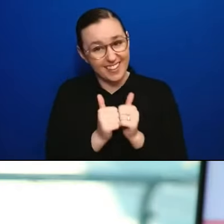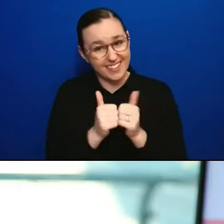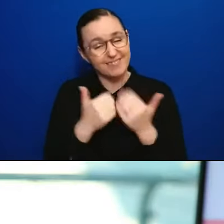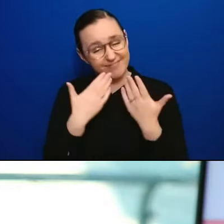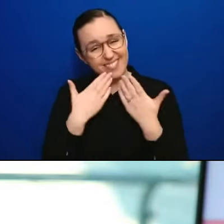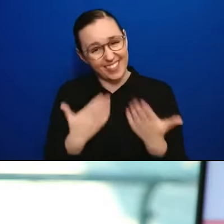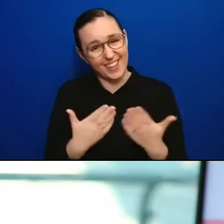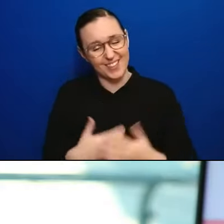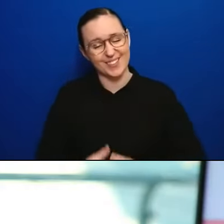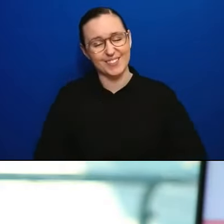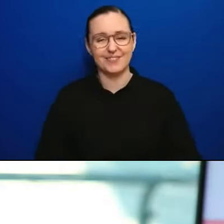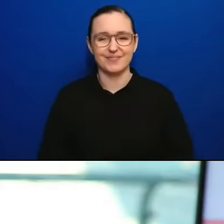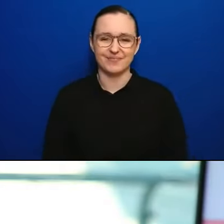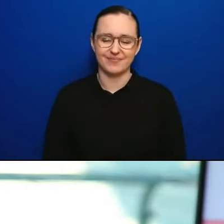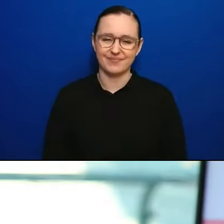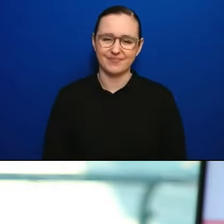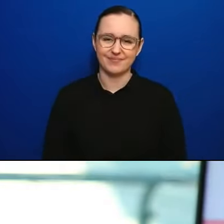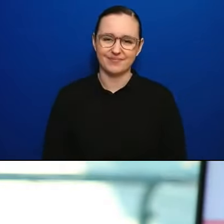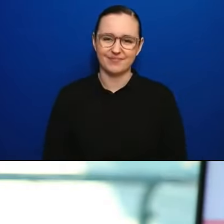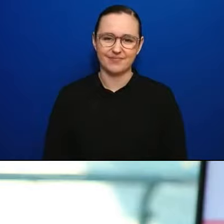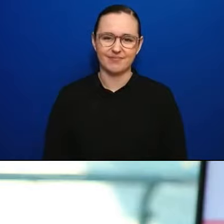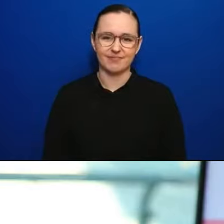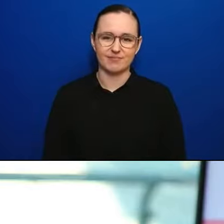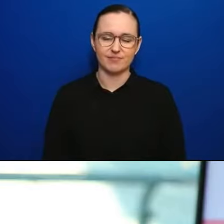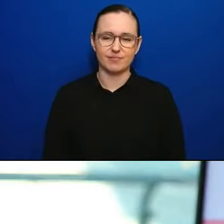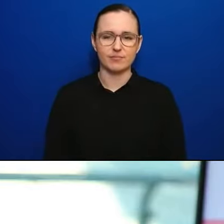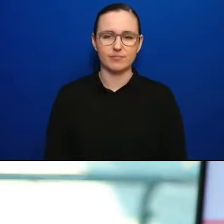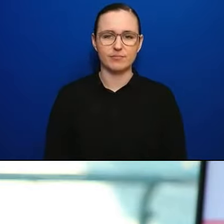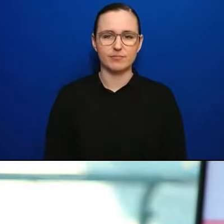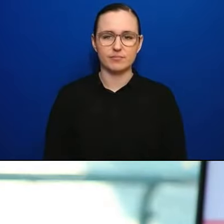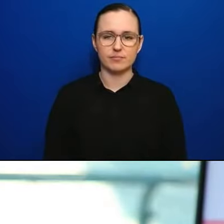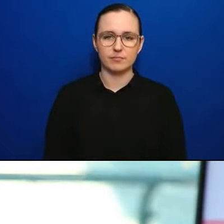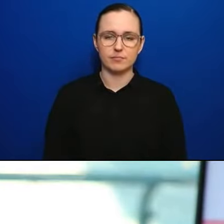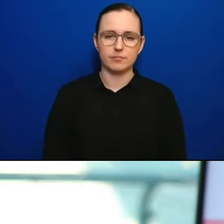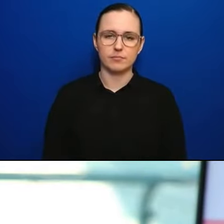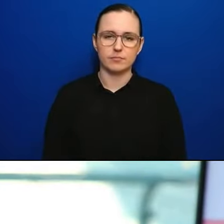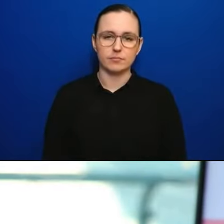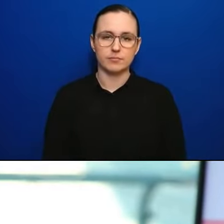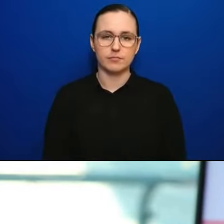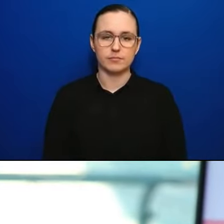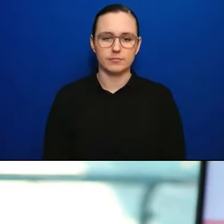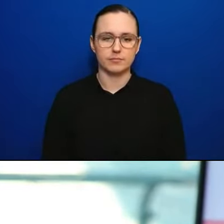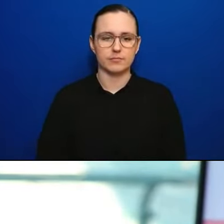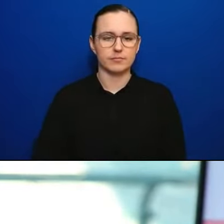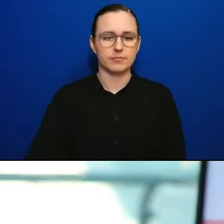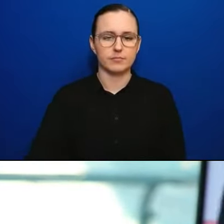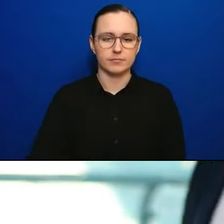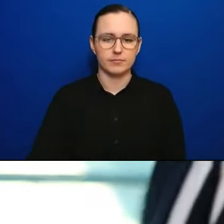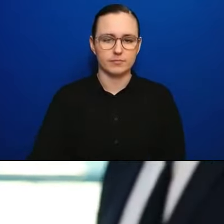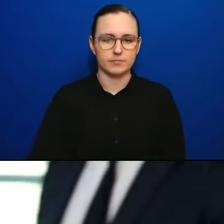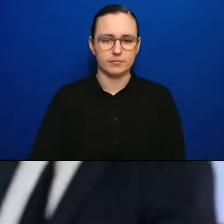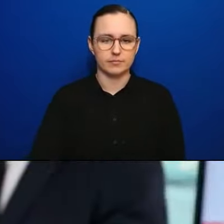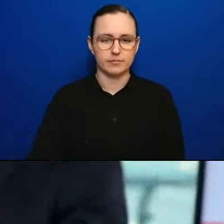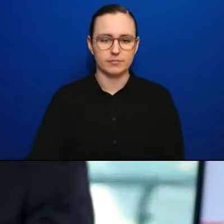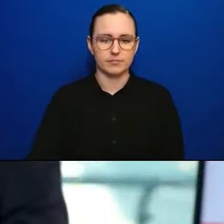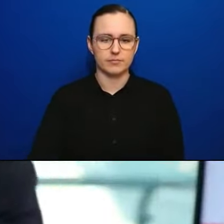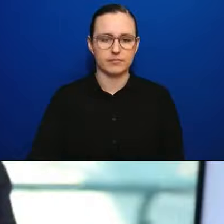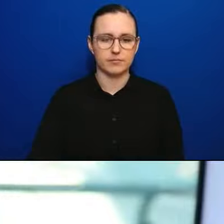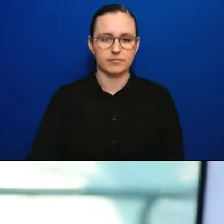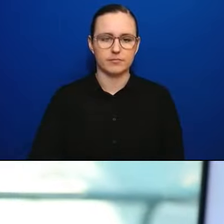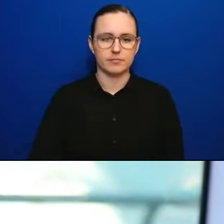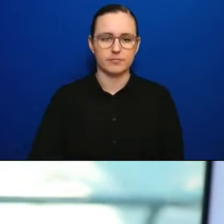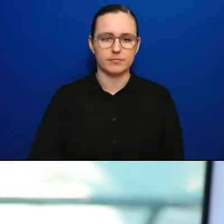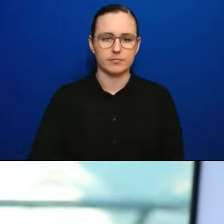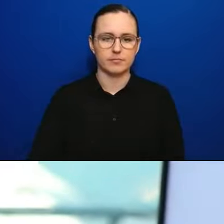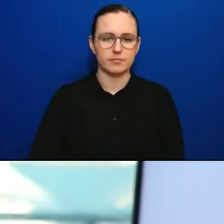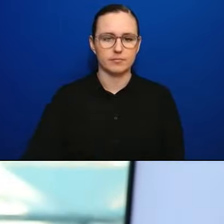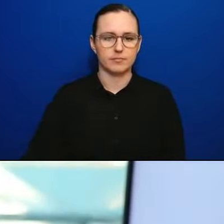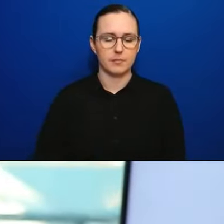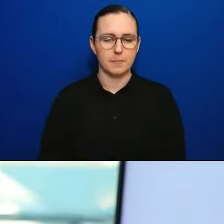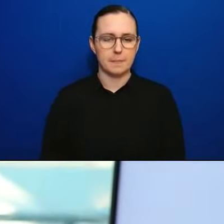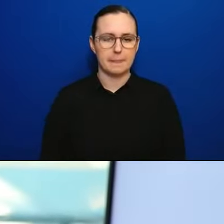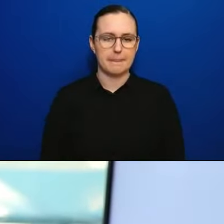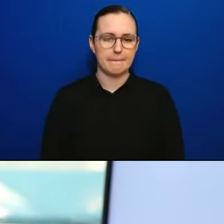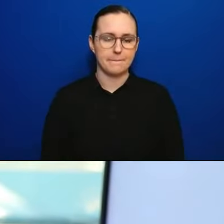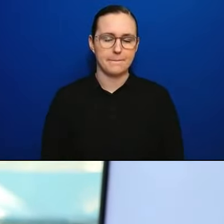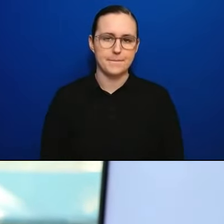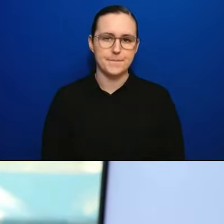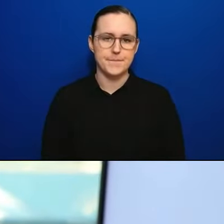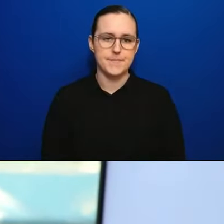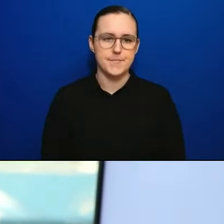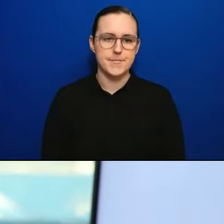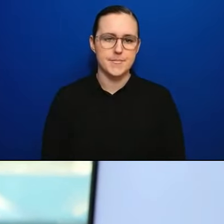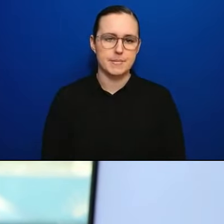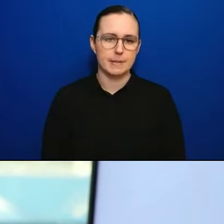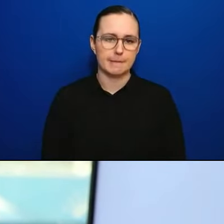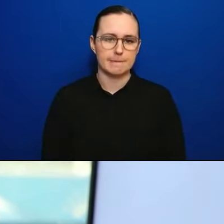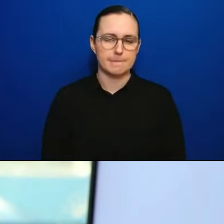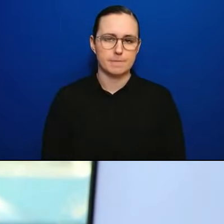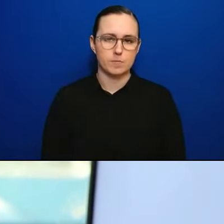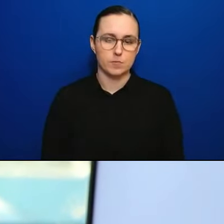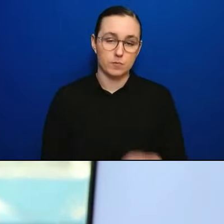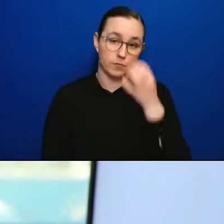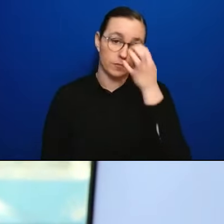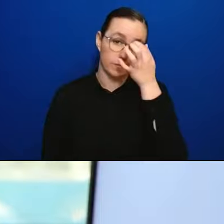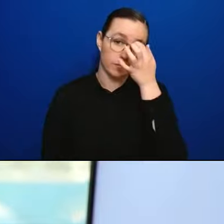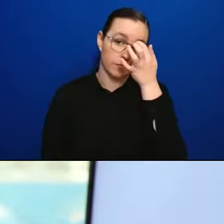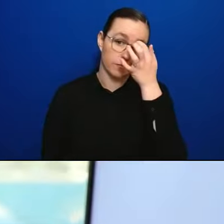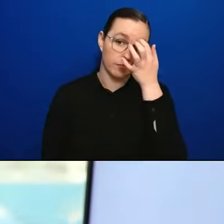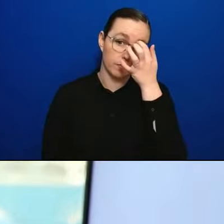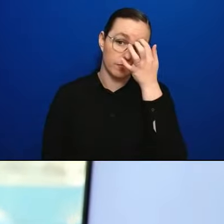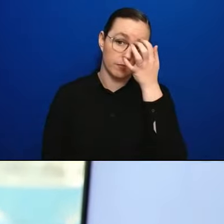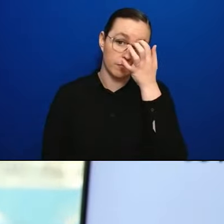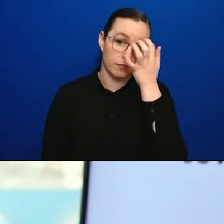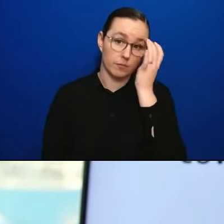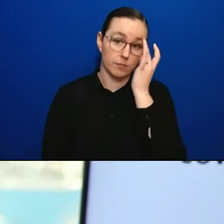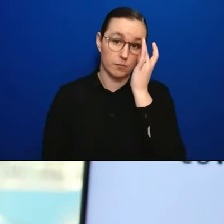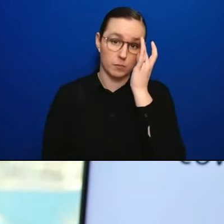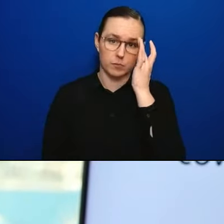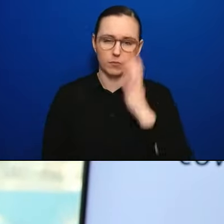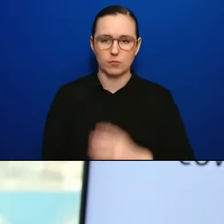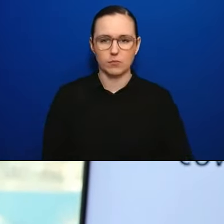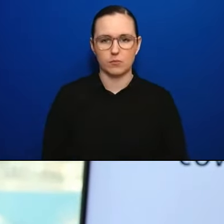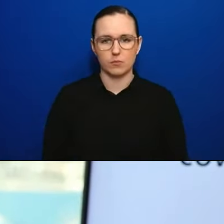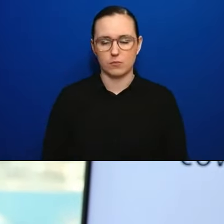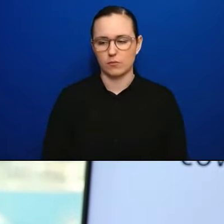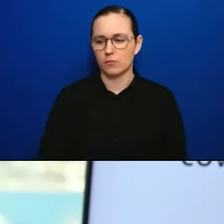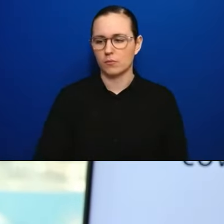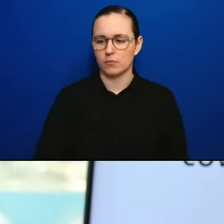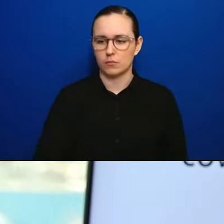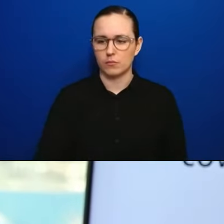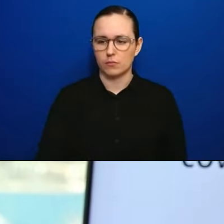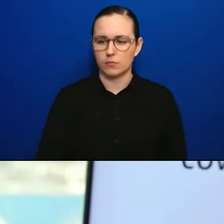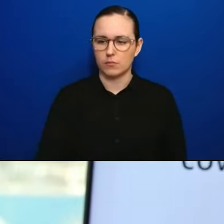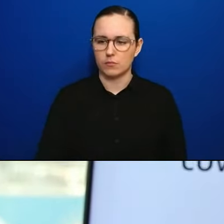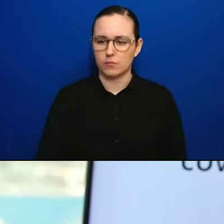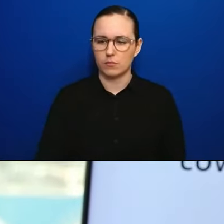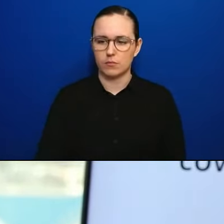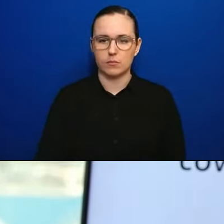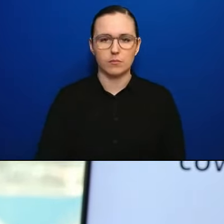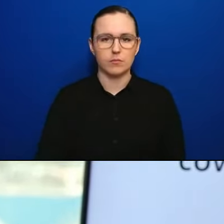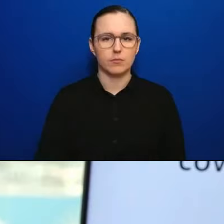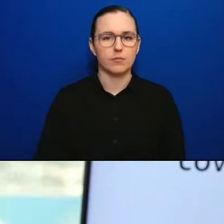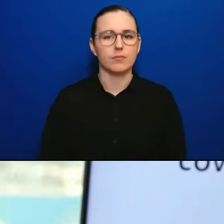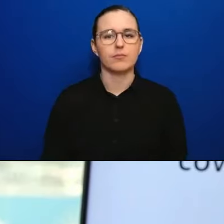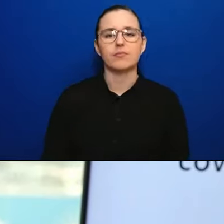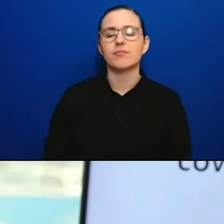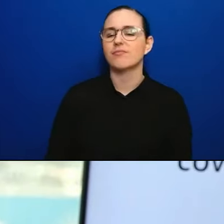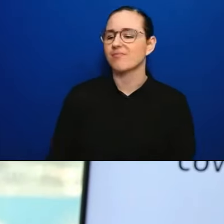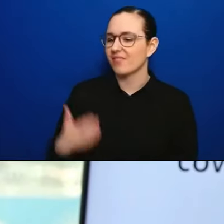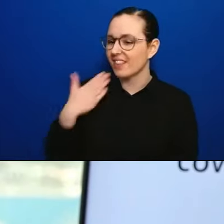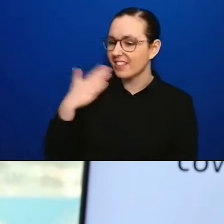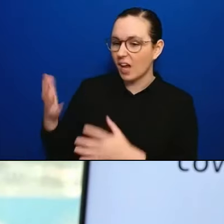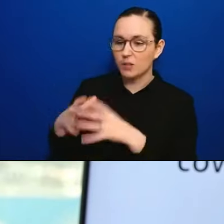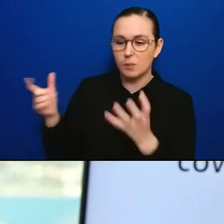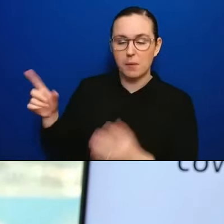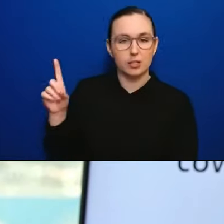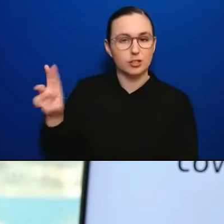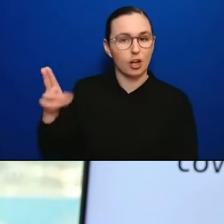through this pandemic together.